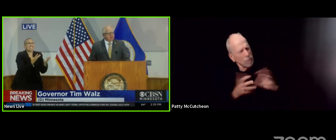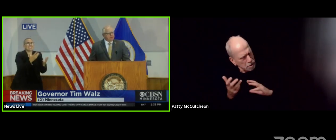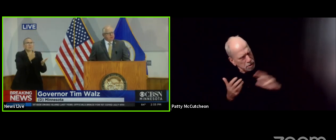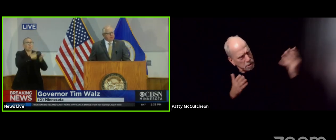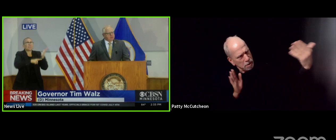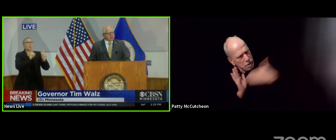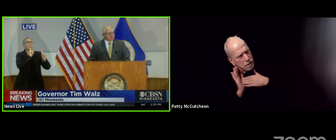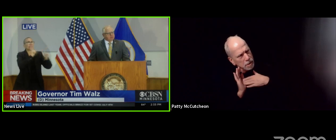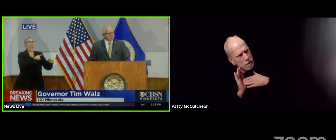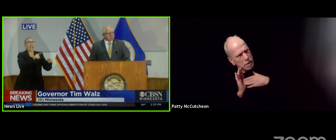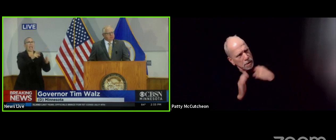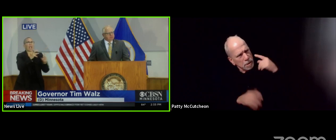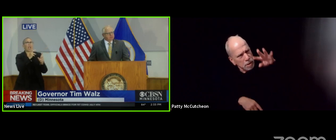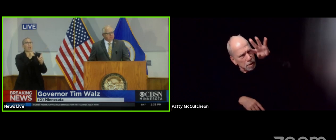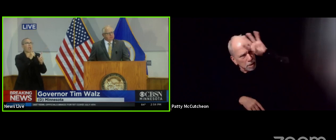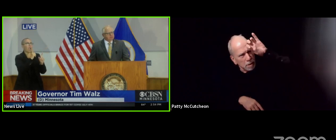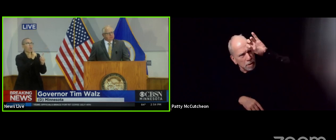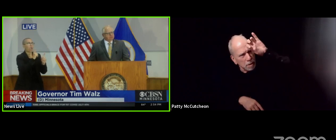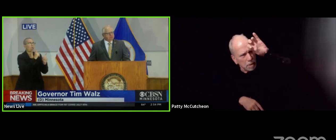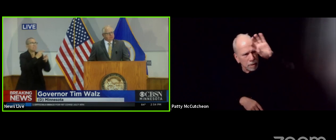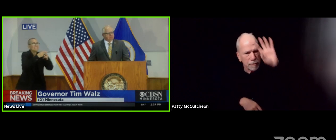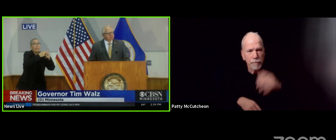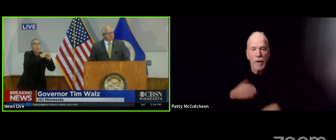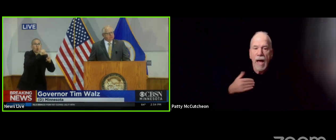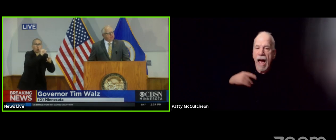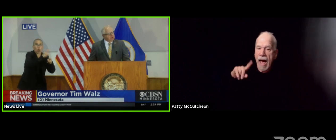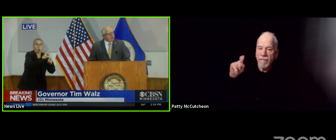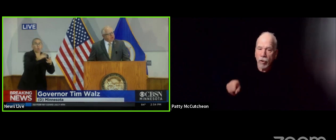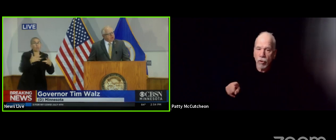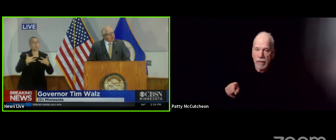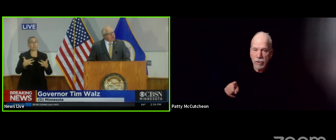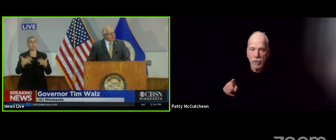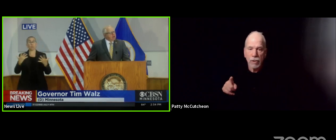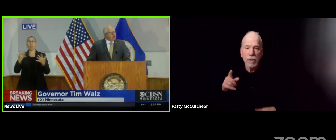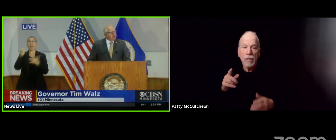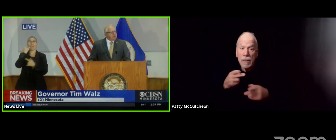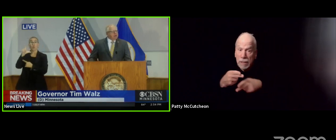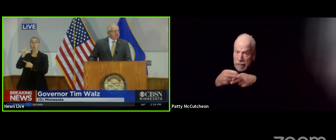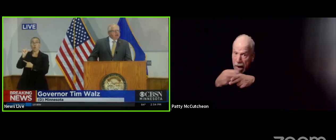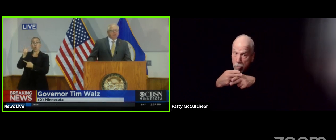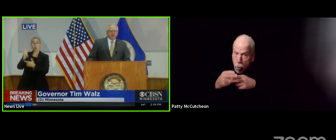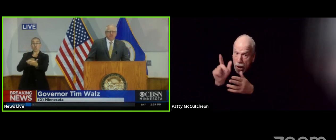[ AWAY FROM THE MIC ] ≫ NO, THAT'S A GOOD QUESTION,